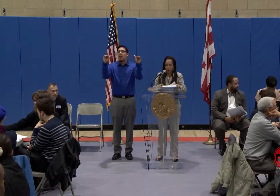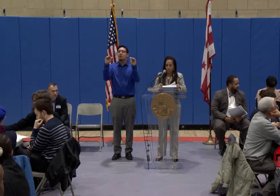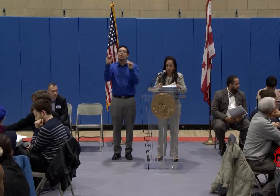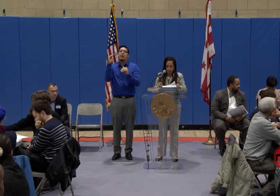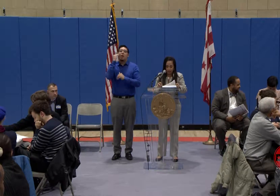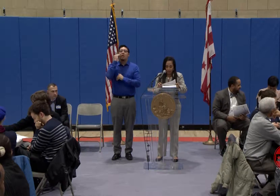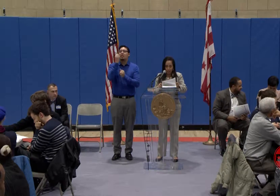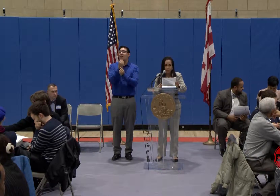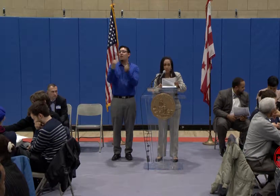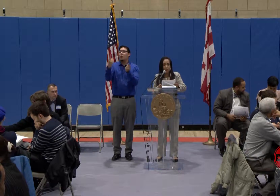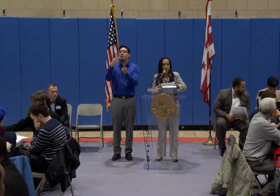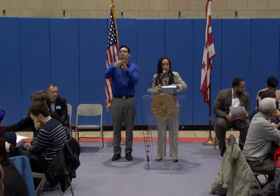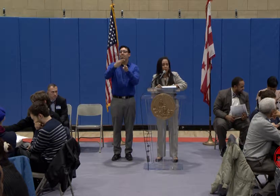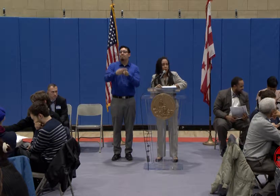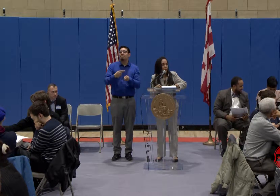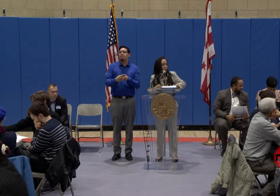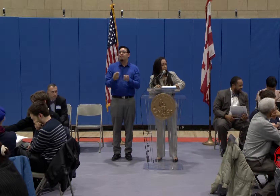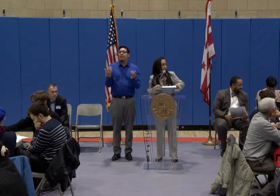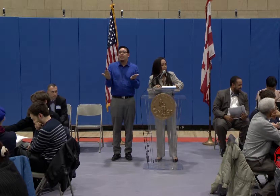AUDIENCE TONIGHT. STARTING WITH WARD 4